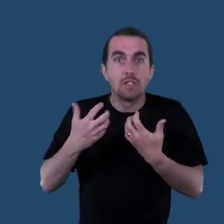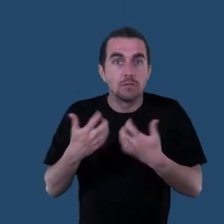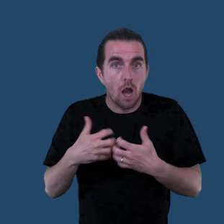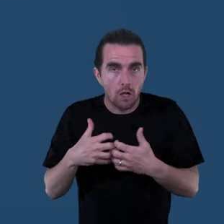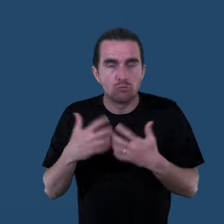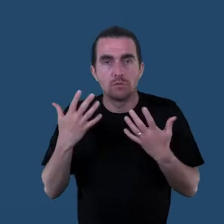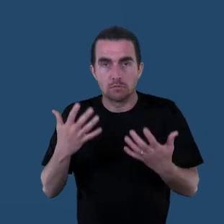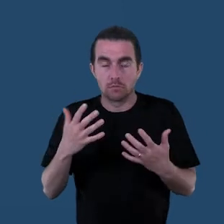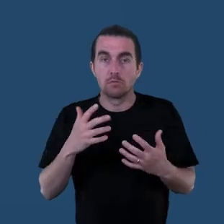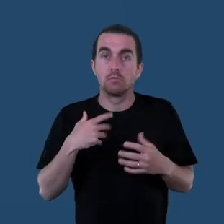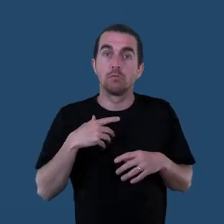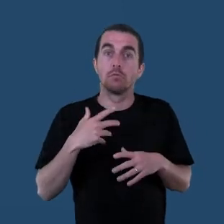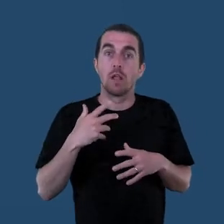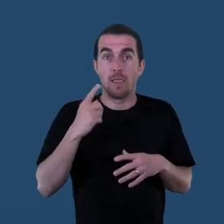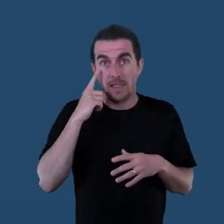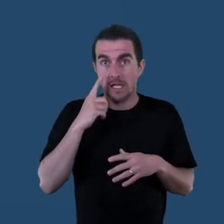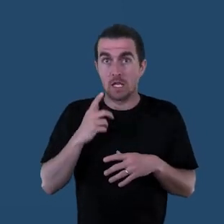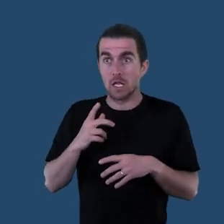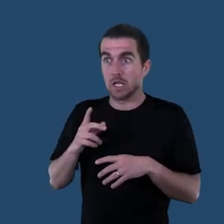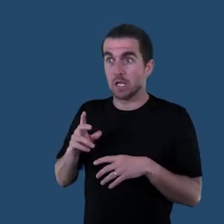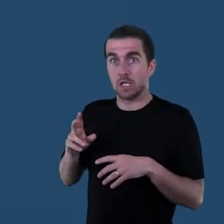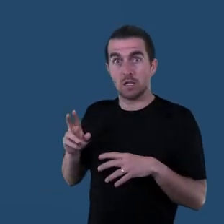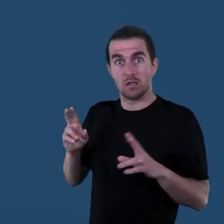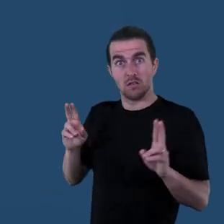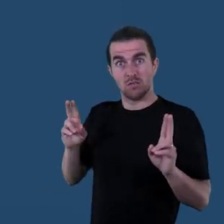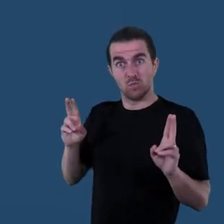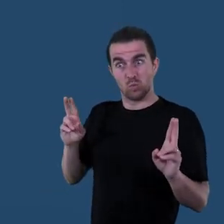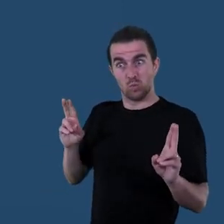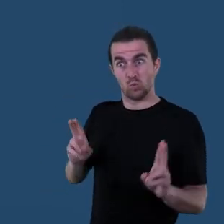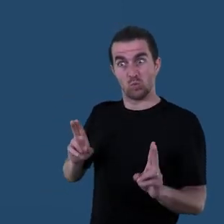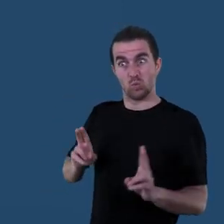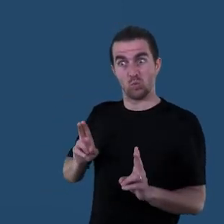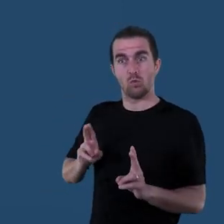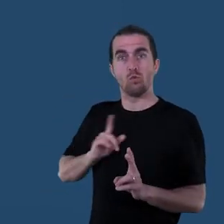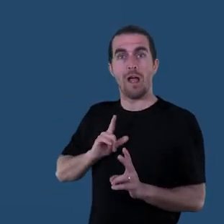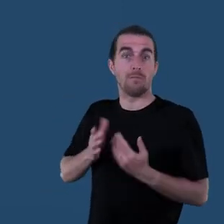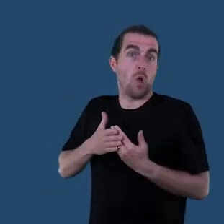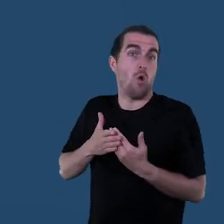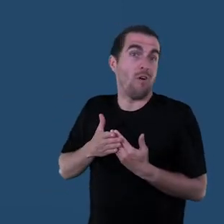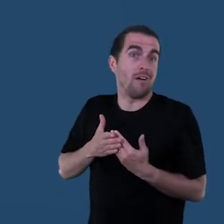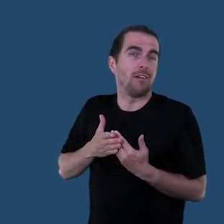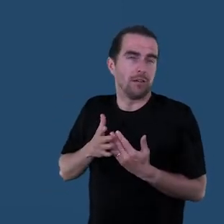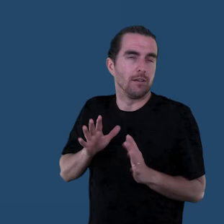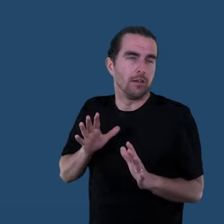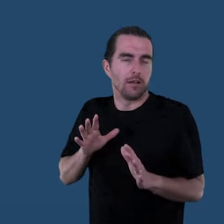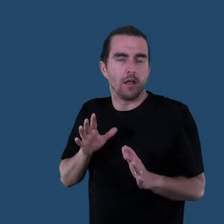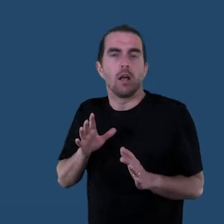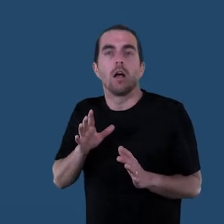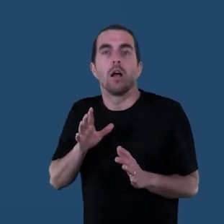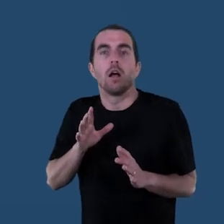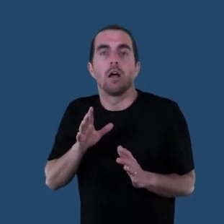So less is more, I think from my perspective, in terms of conserving the collections. We just try and do the minimal,